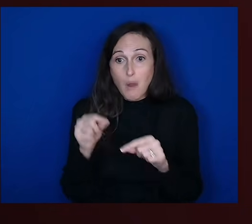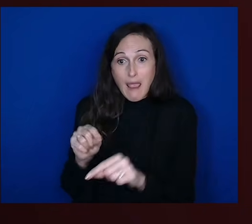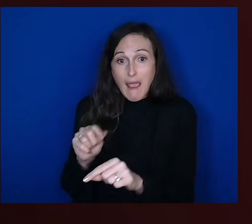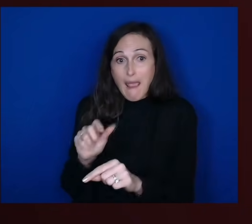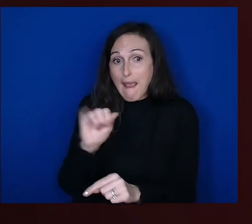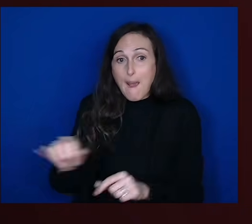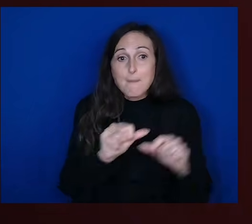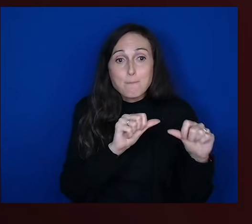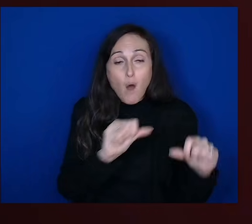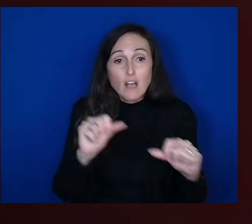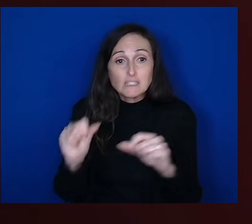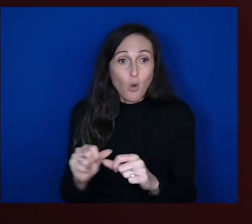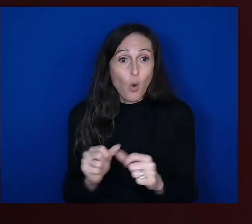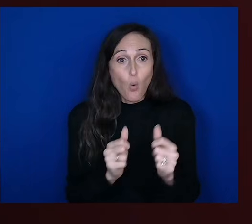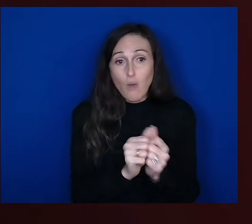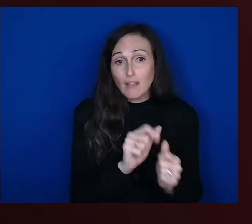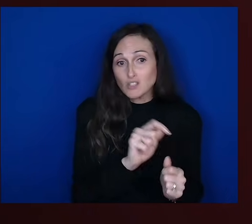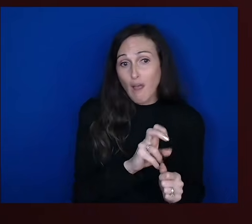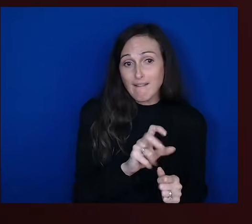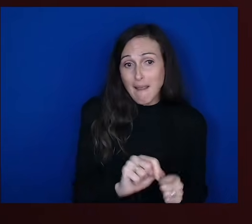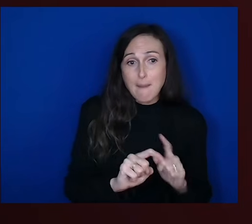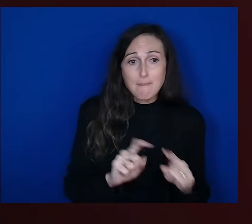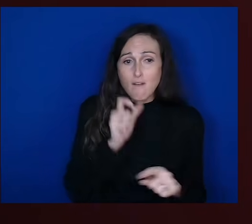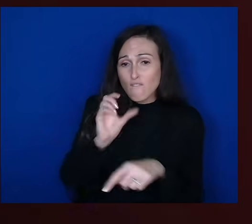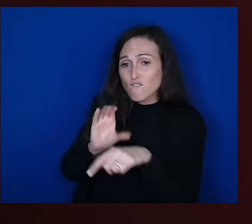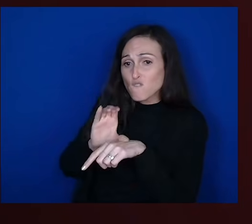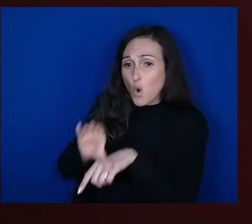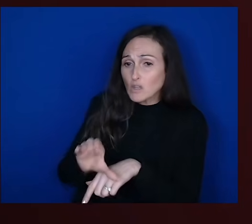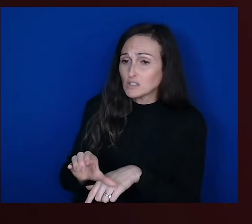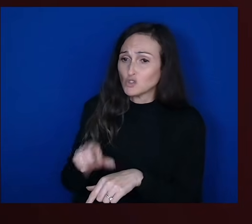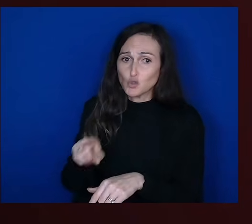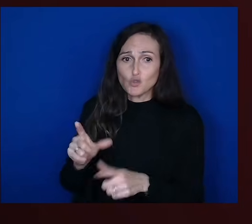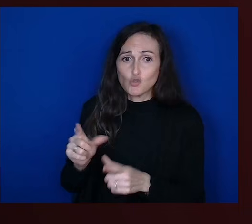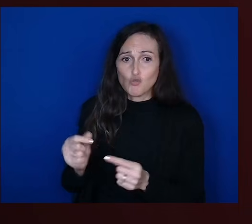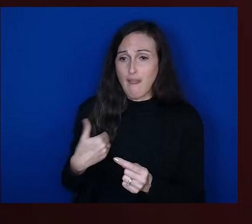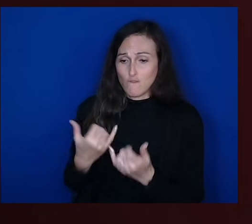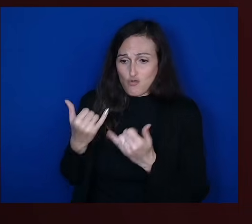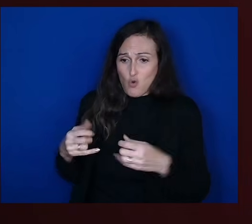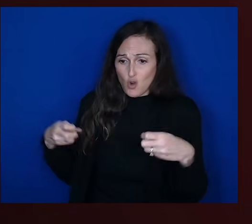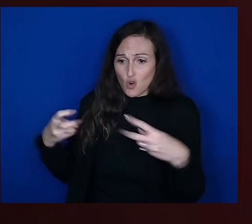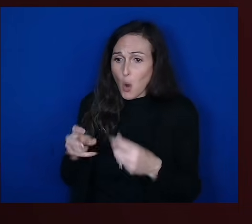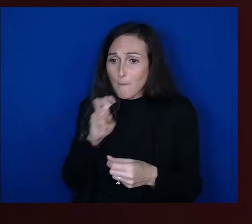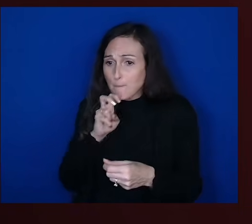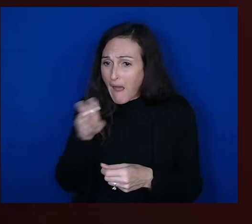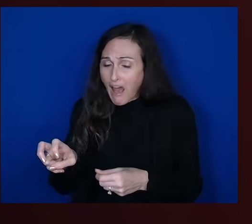not force you to have to migrate existing code, or not work with existing services that just work.